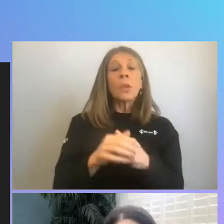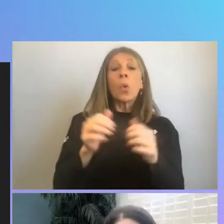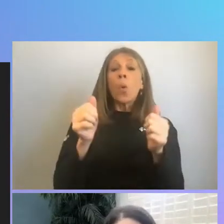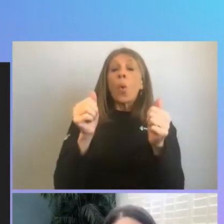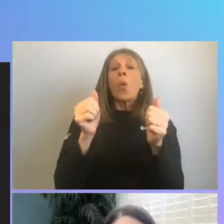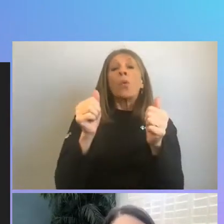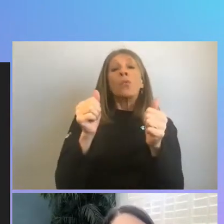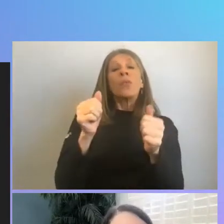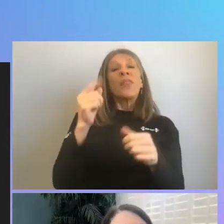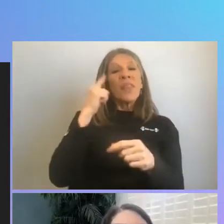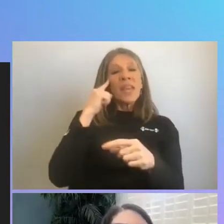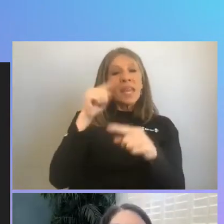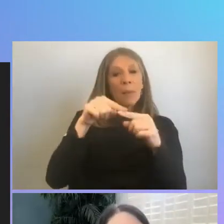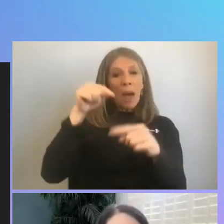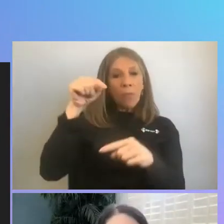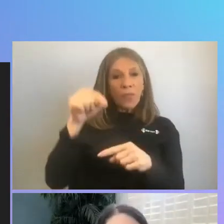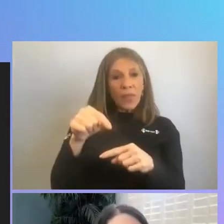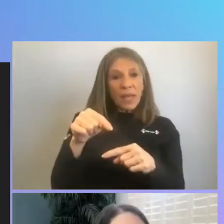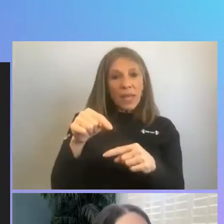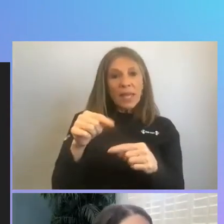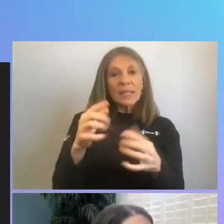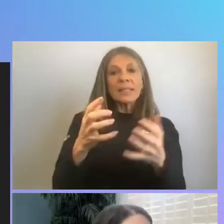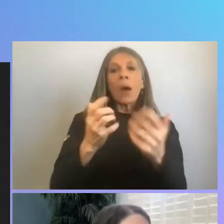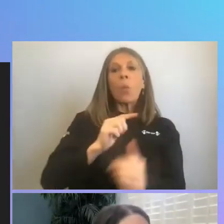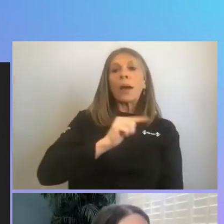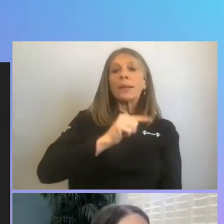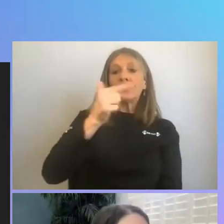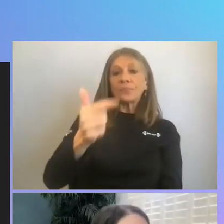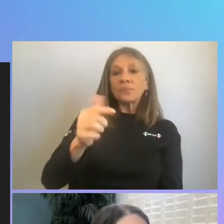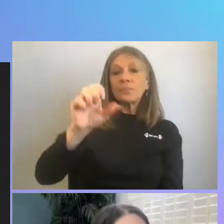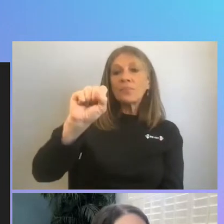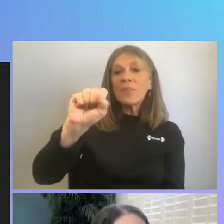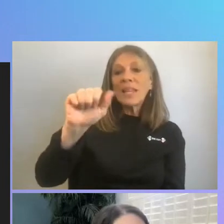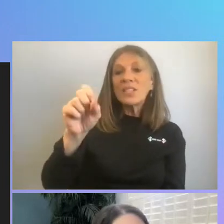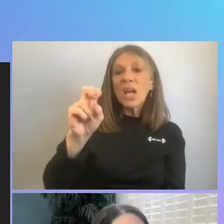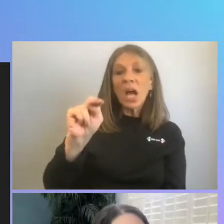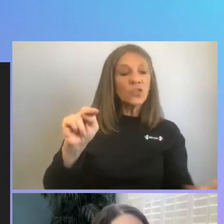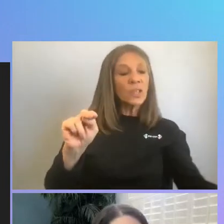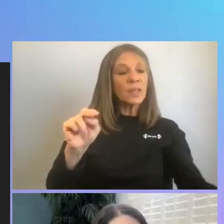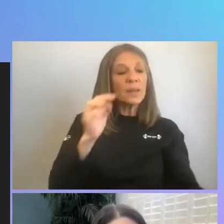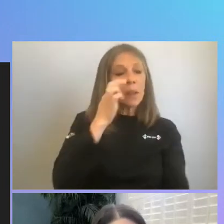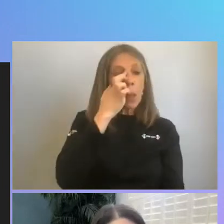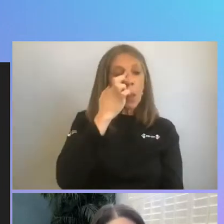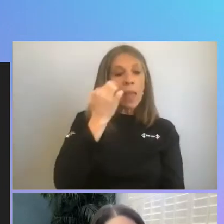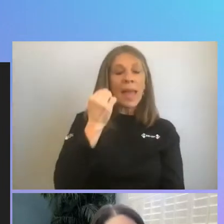mine, I want to hand it over to Sachin and say, hey, Sachin,